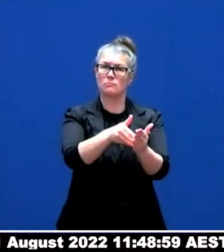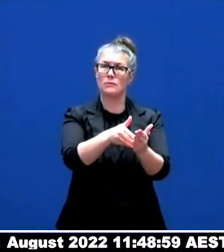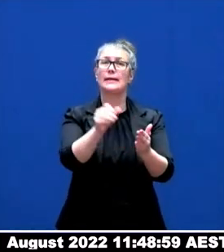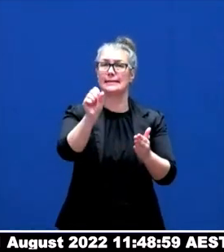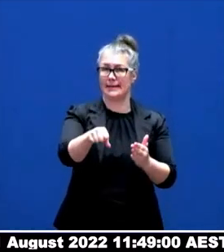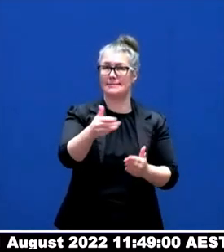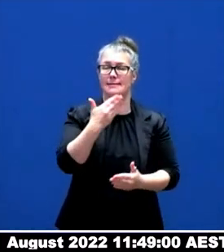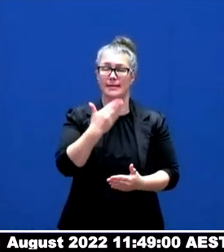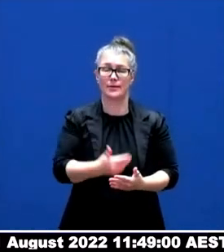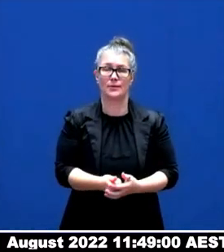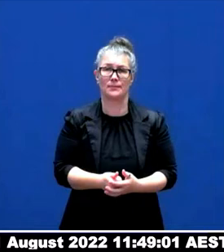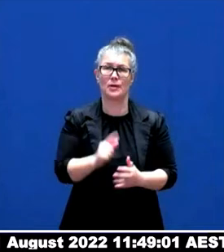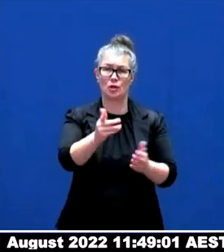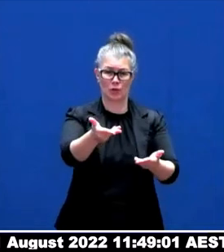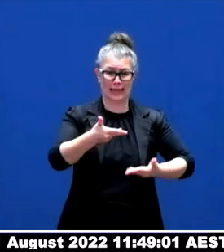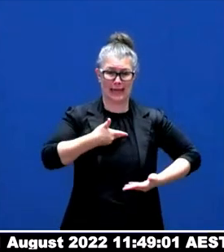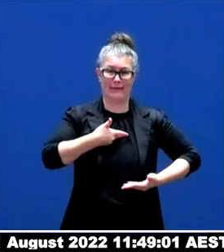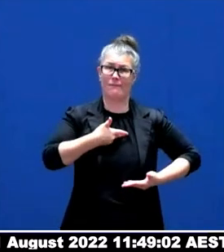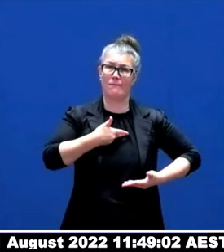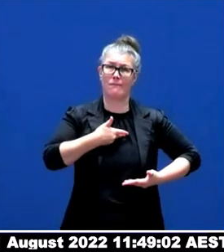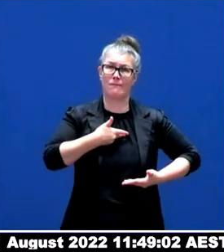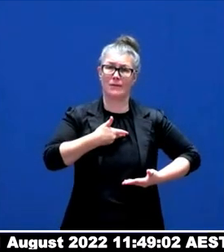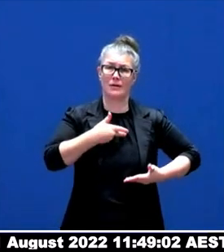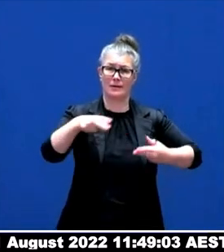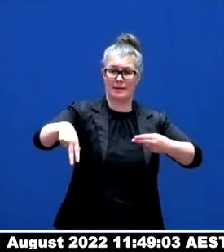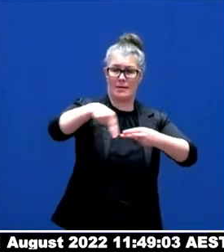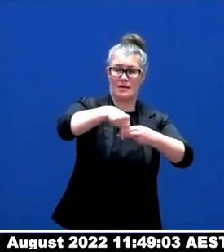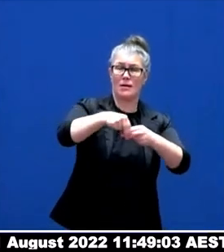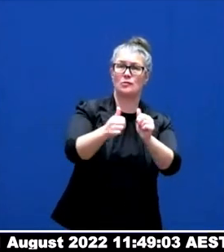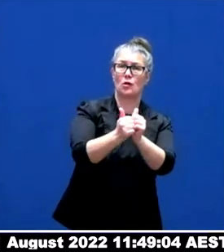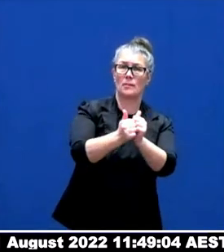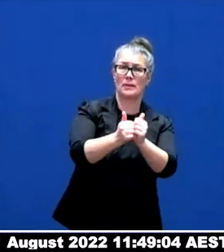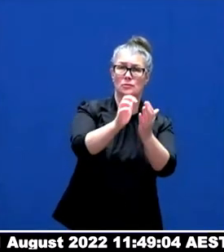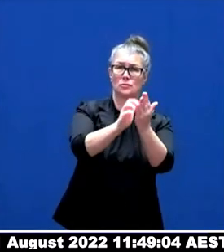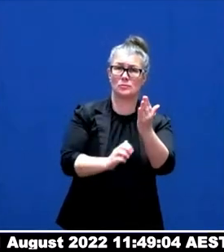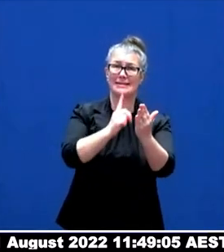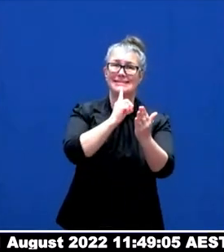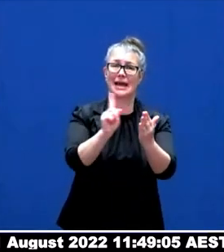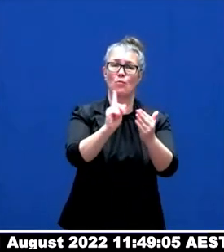And you provided us a supplementary document setting out those corrections. ZOE DENDLE: We have.